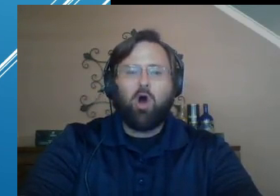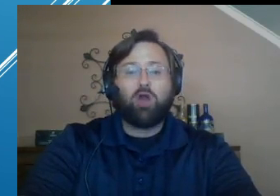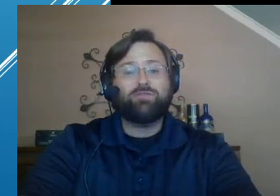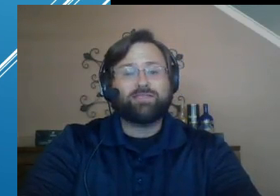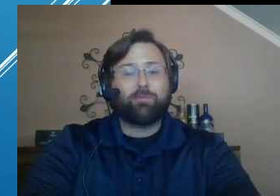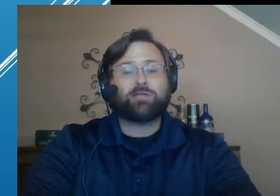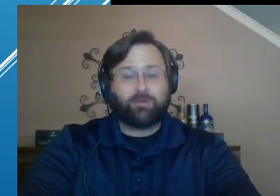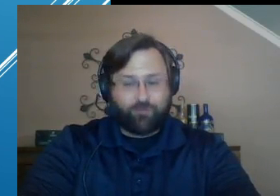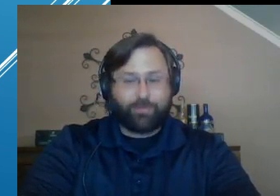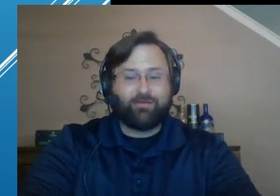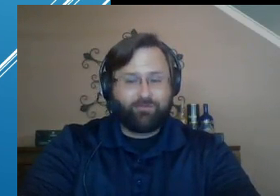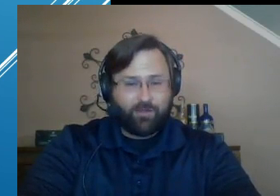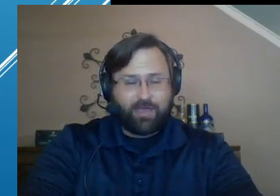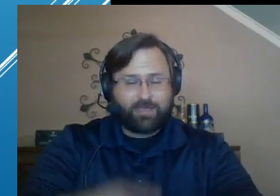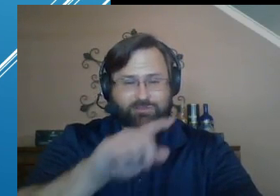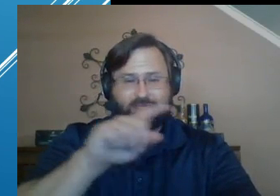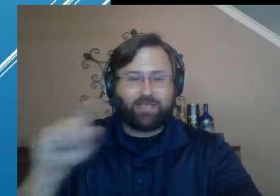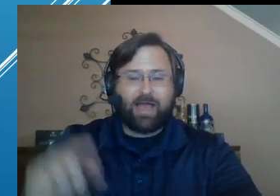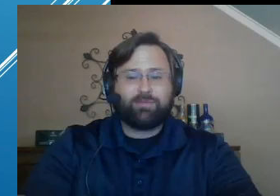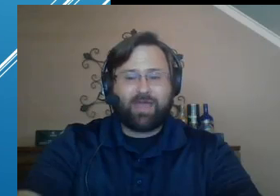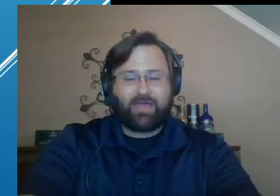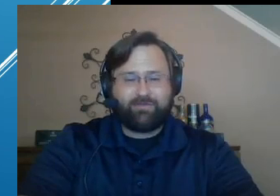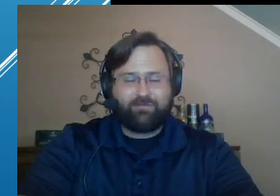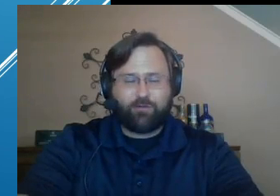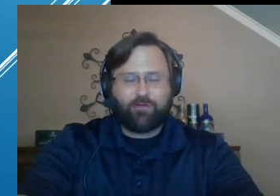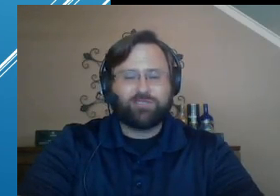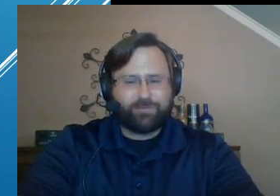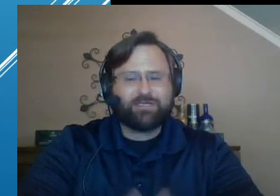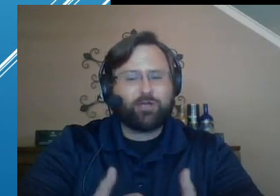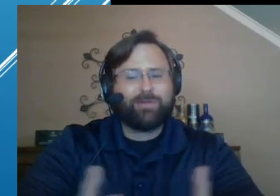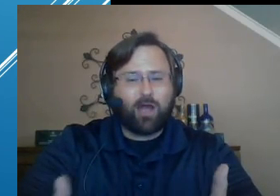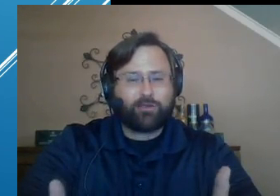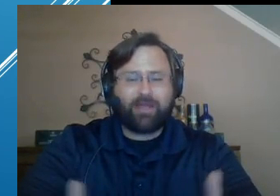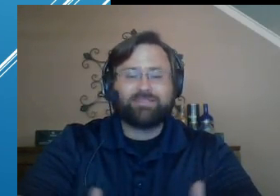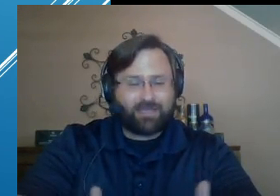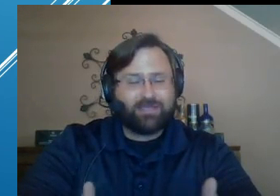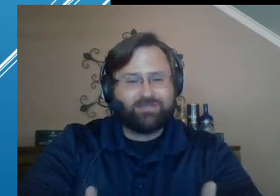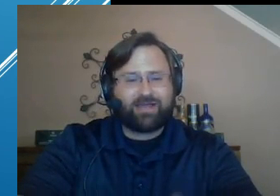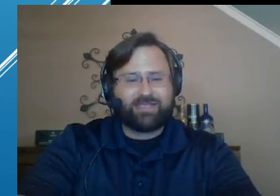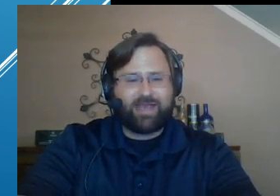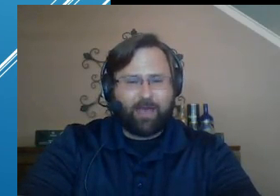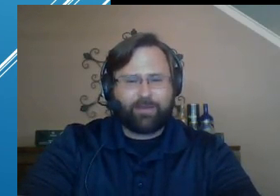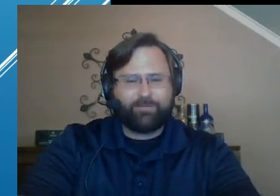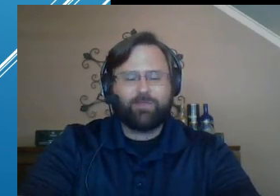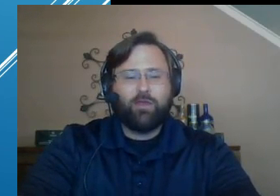all of these are marked affirmative as you see the line with the AFF over it which means that you're going to be nodding your head saying that this in fact did happen